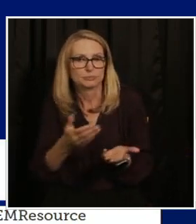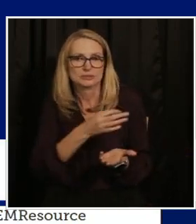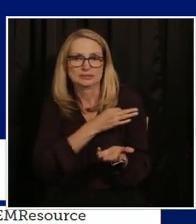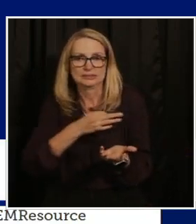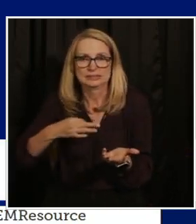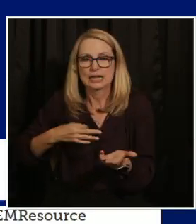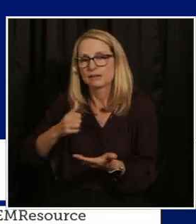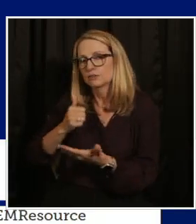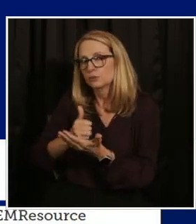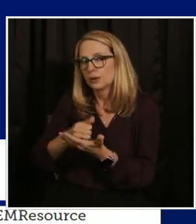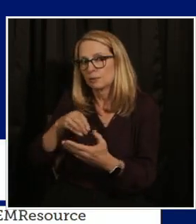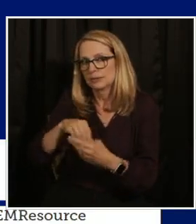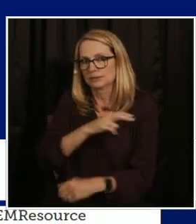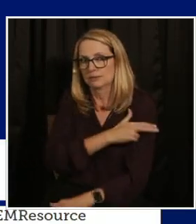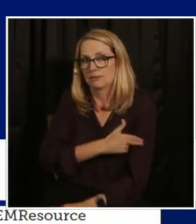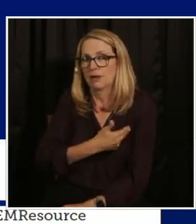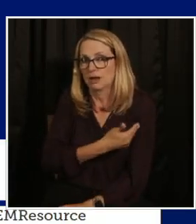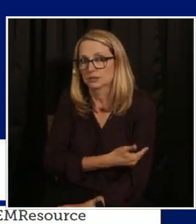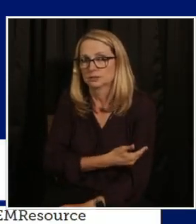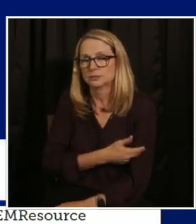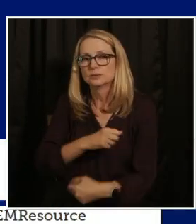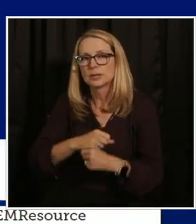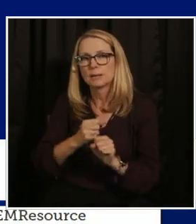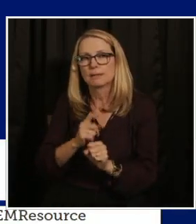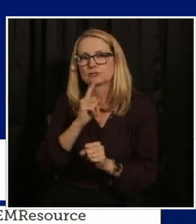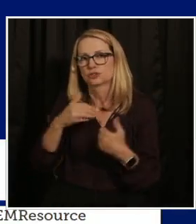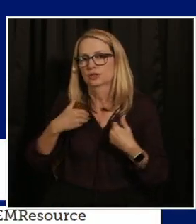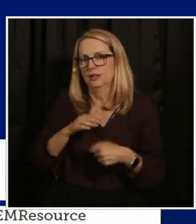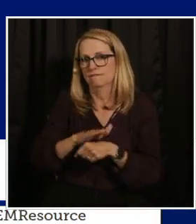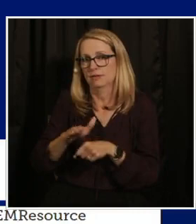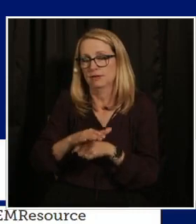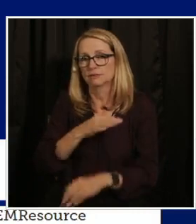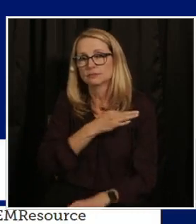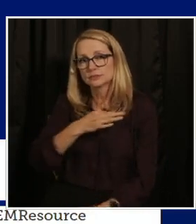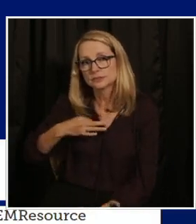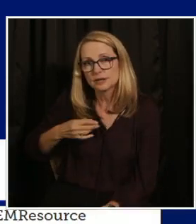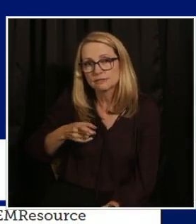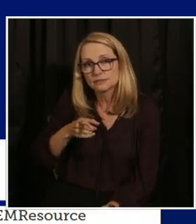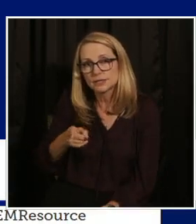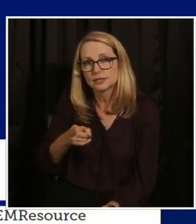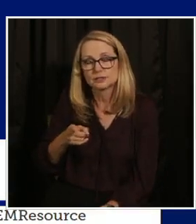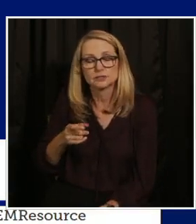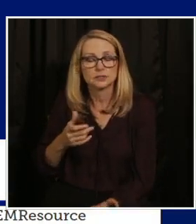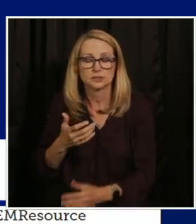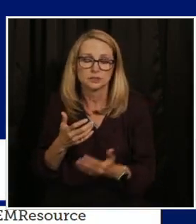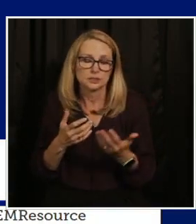staffing levels there i cannot stress enough the state that our hospitals are currently in today